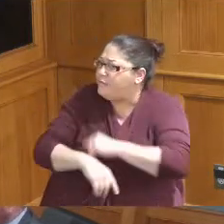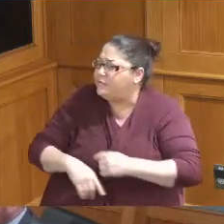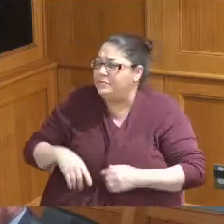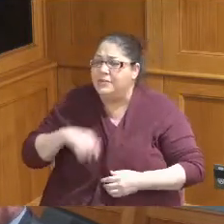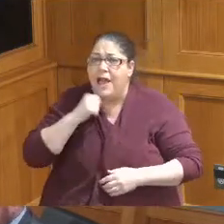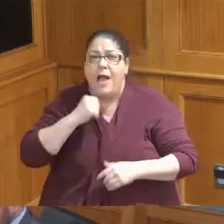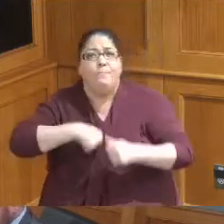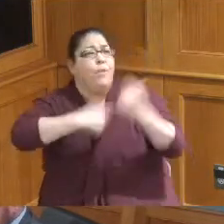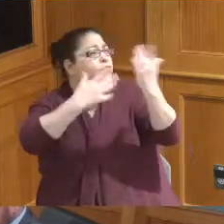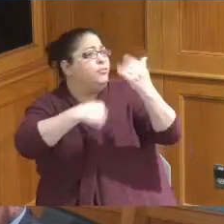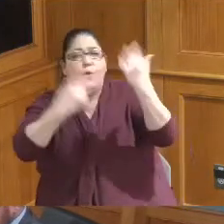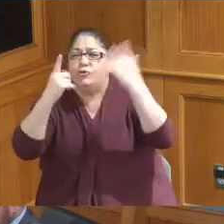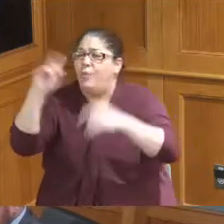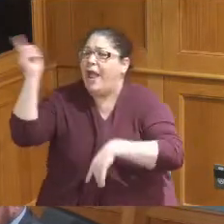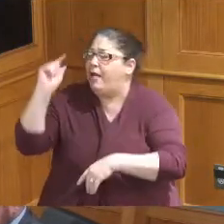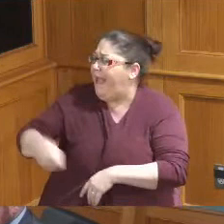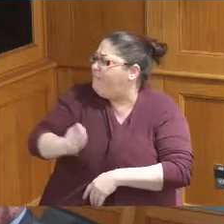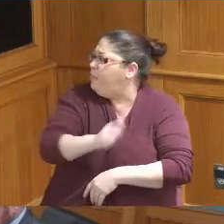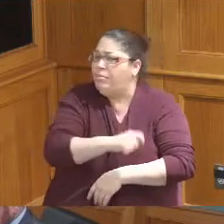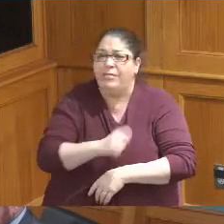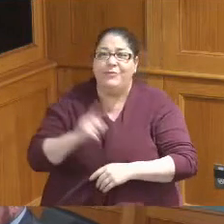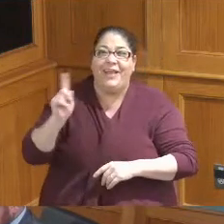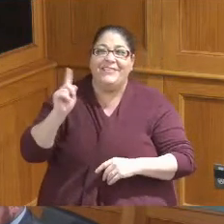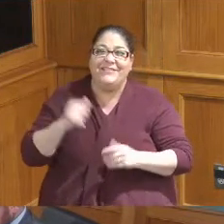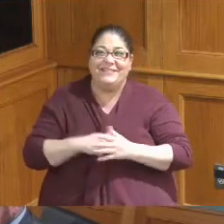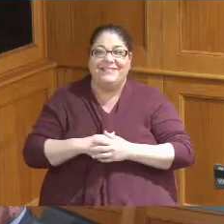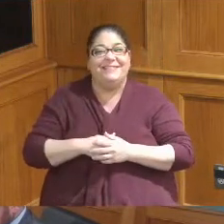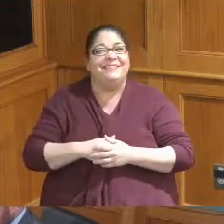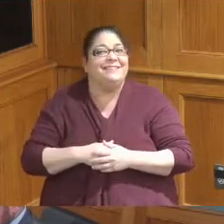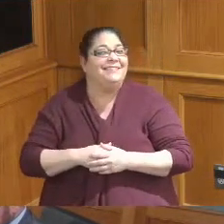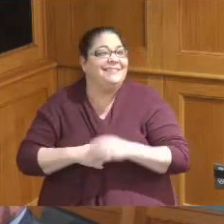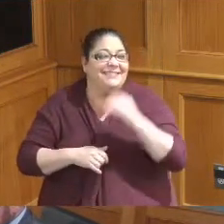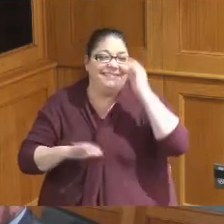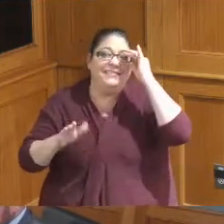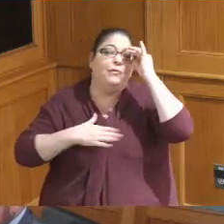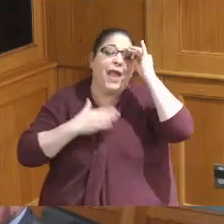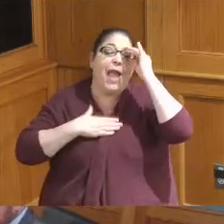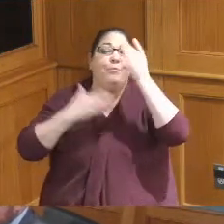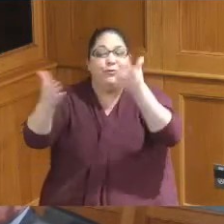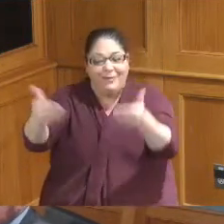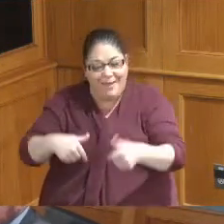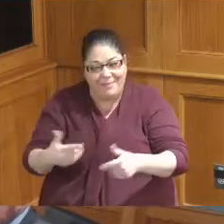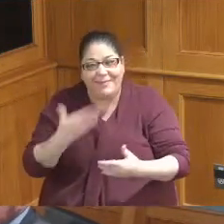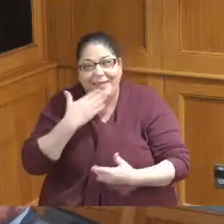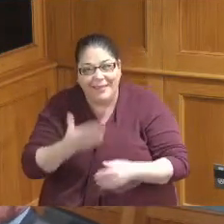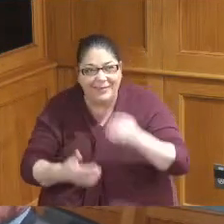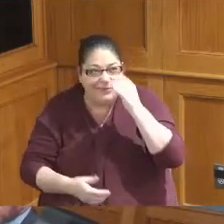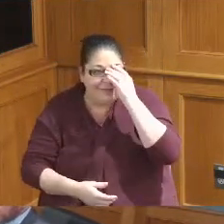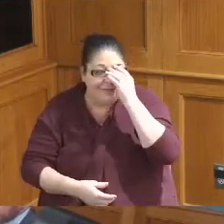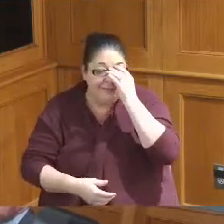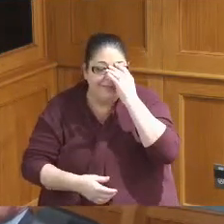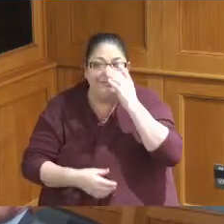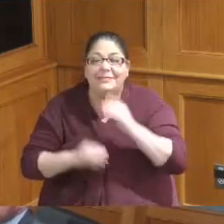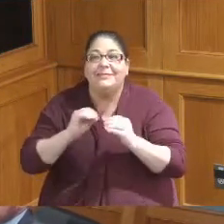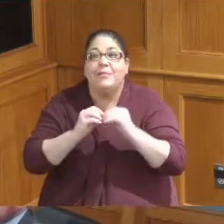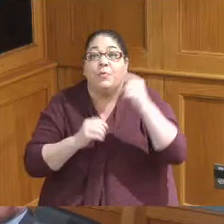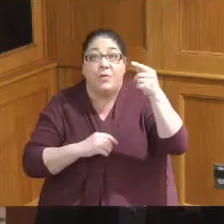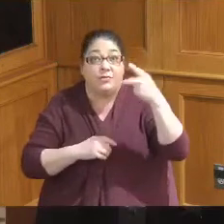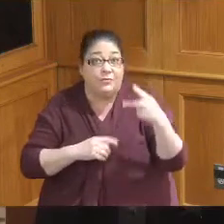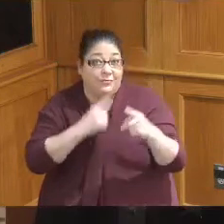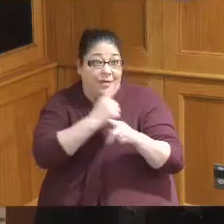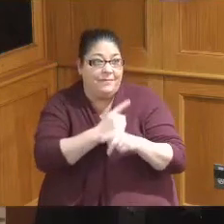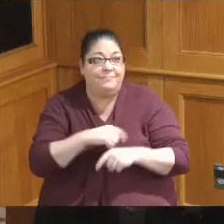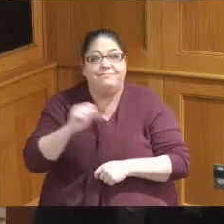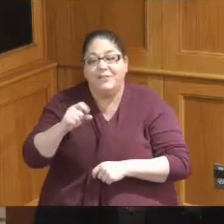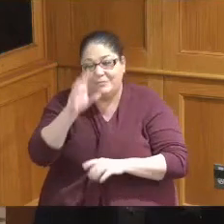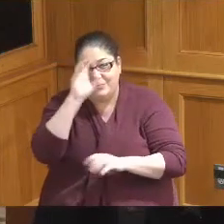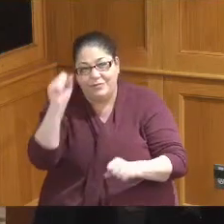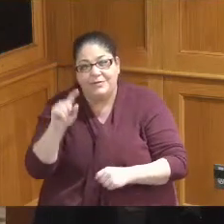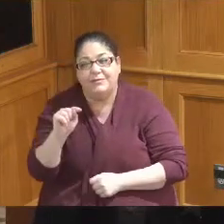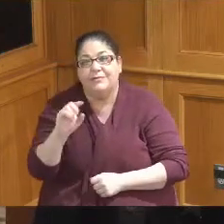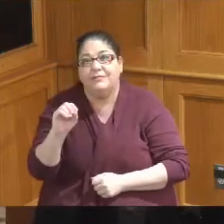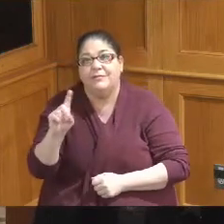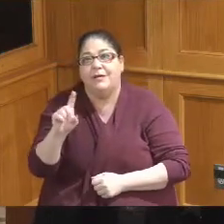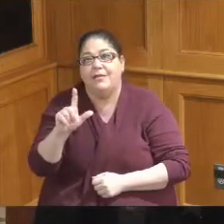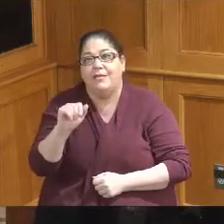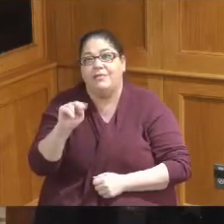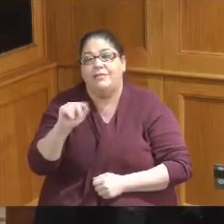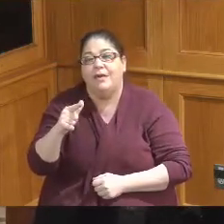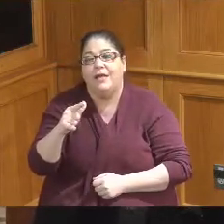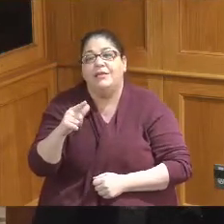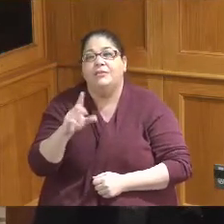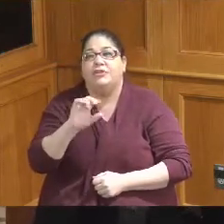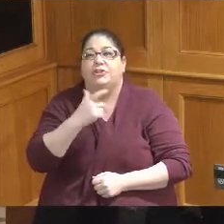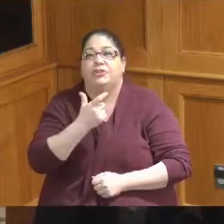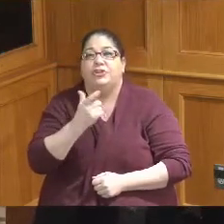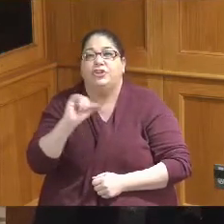yes Madam President thank you Todd long chief chief Deputy Engineer item one is a